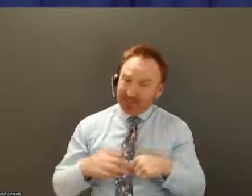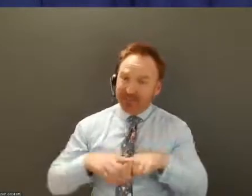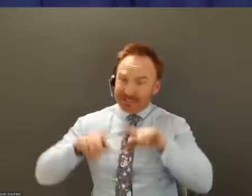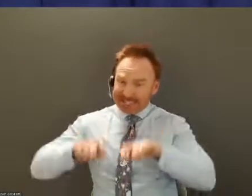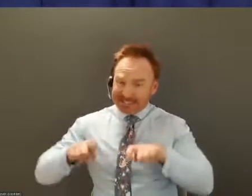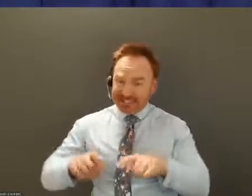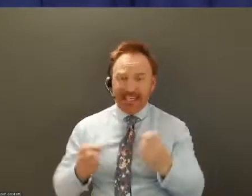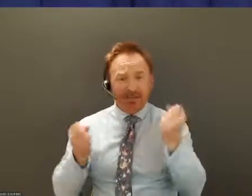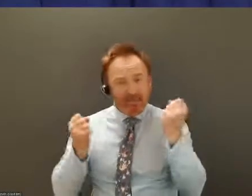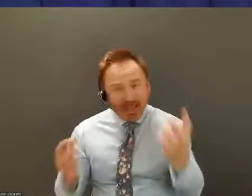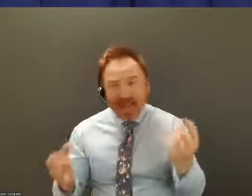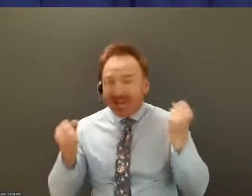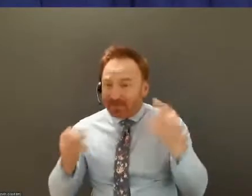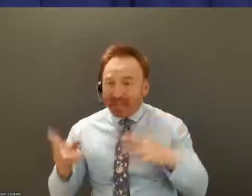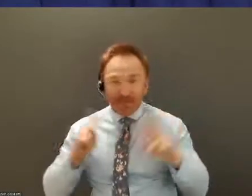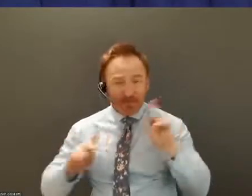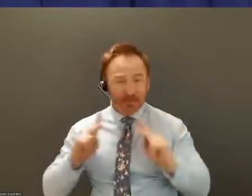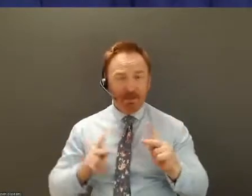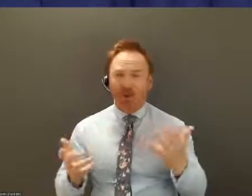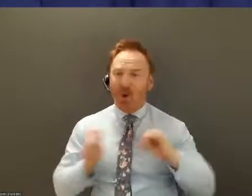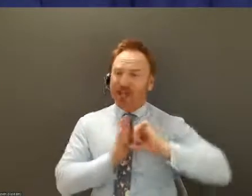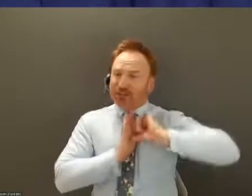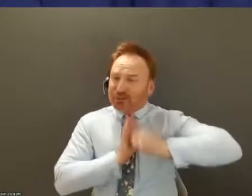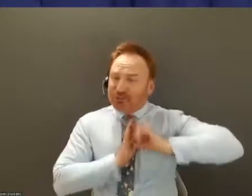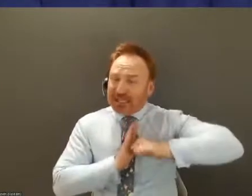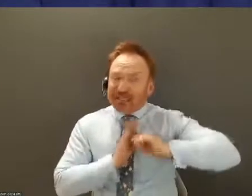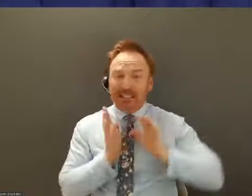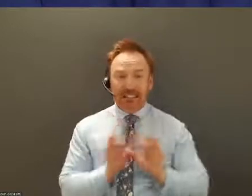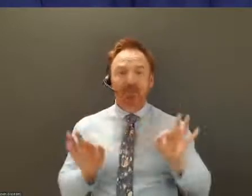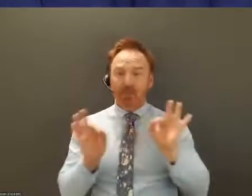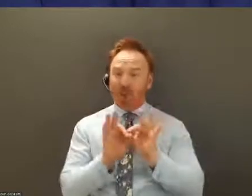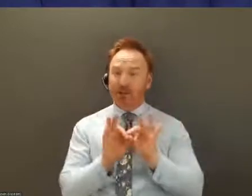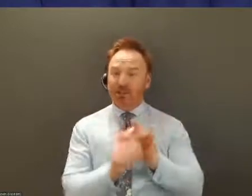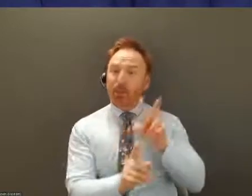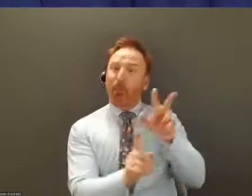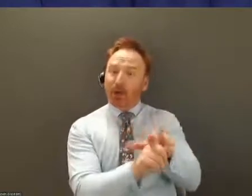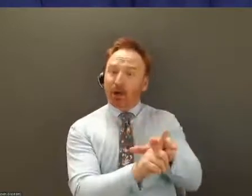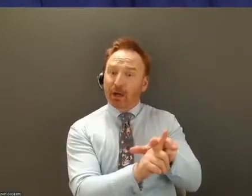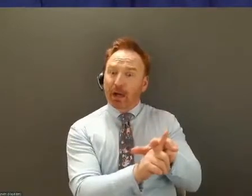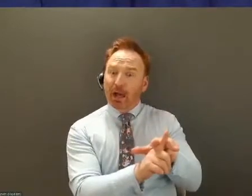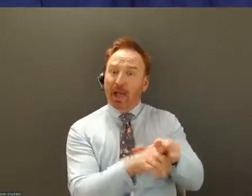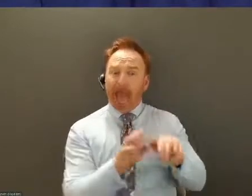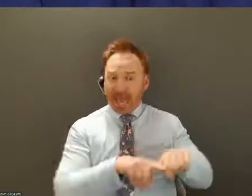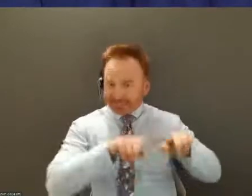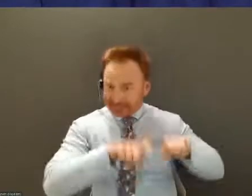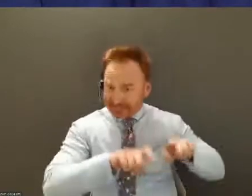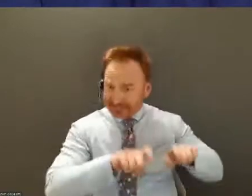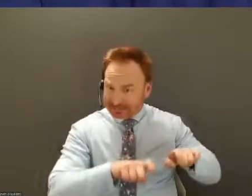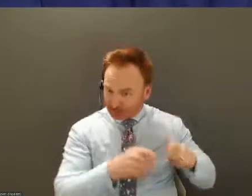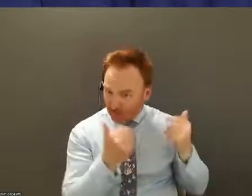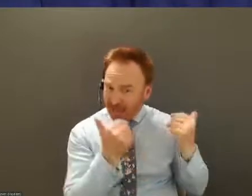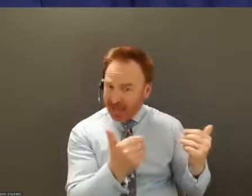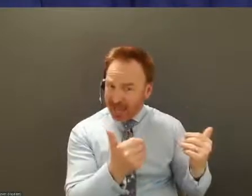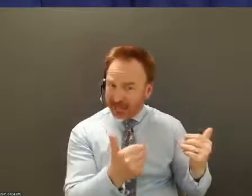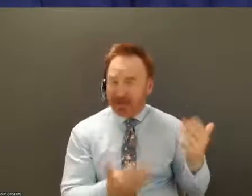the outbreak. Gatherings and onward contacts such as households or family